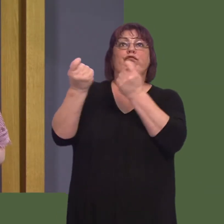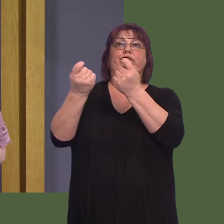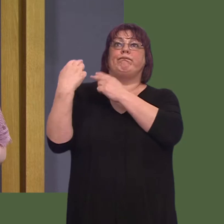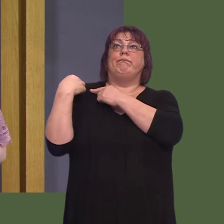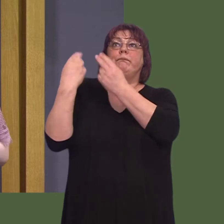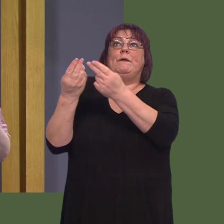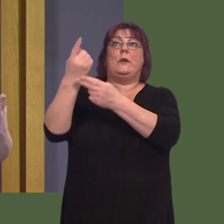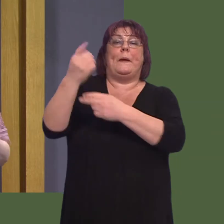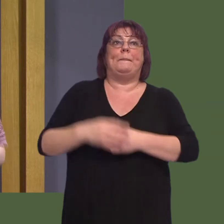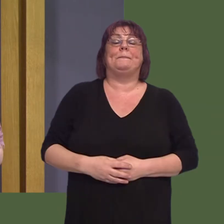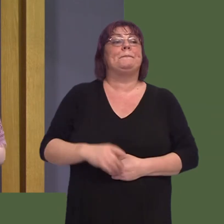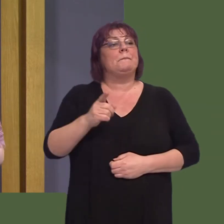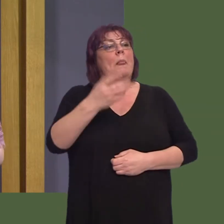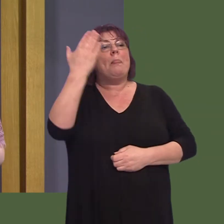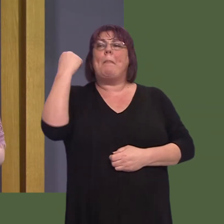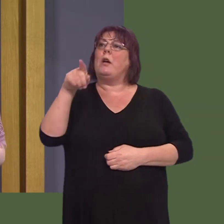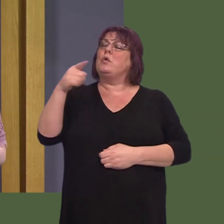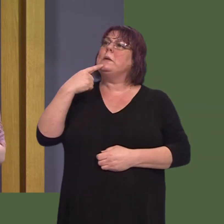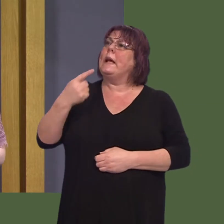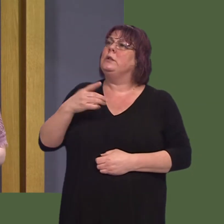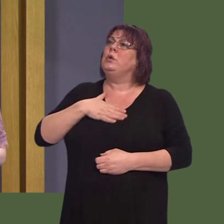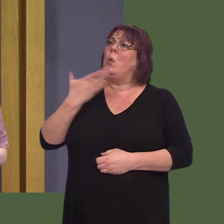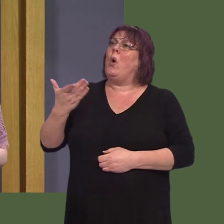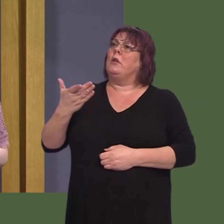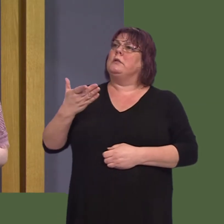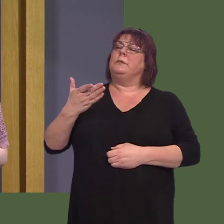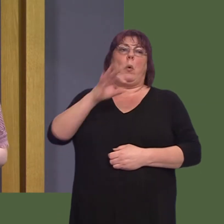In the past, your Government has said that you don't want to have powers over welfare